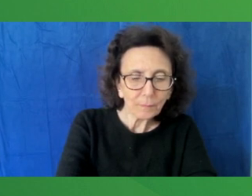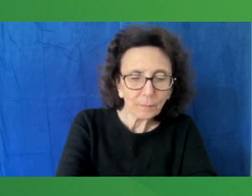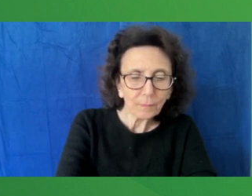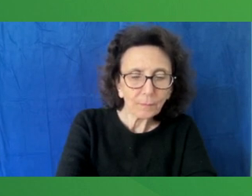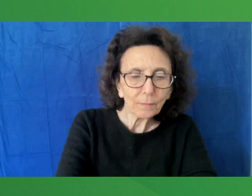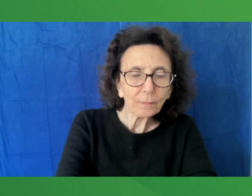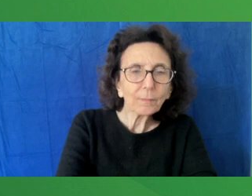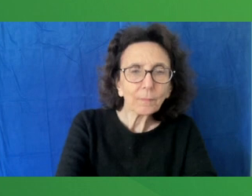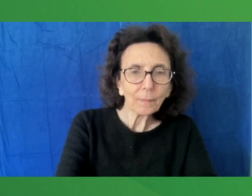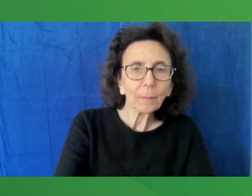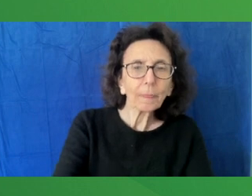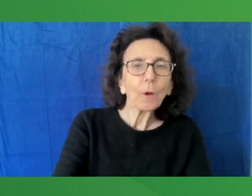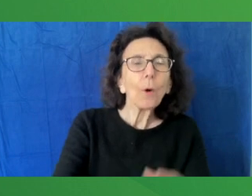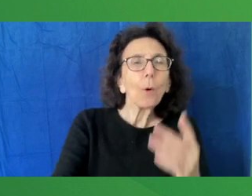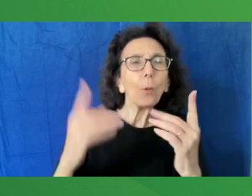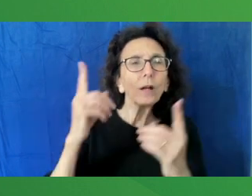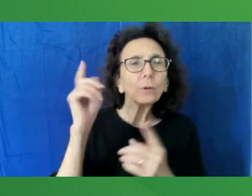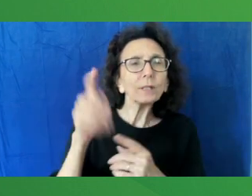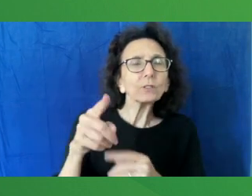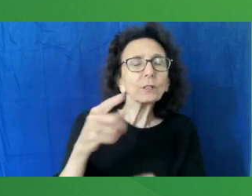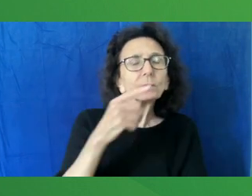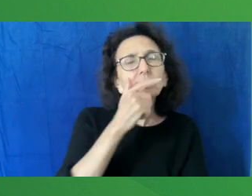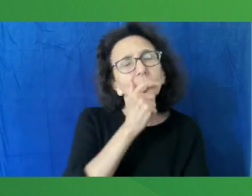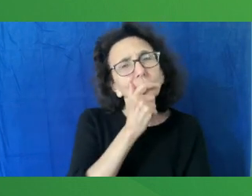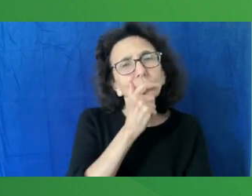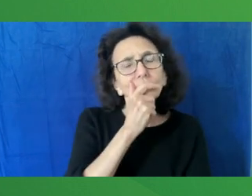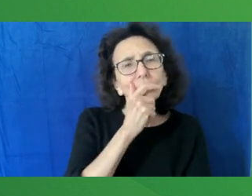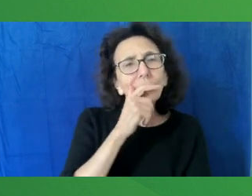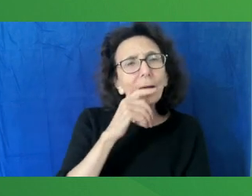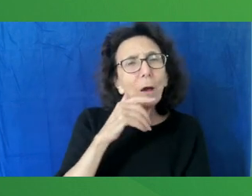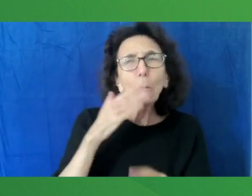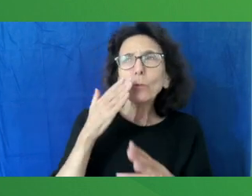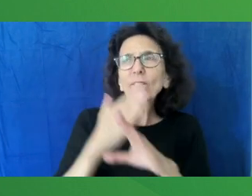Someone's wondering how can you prevent fires caused by power lines?